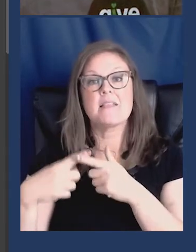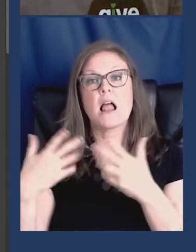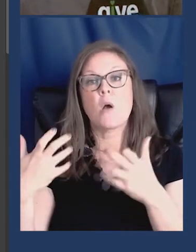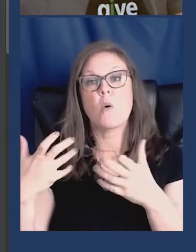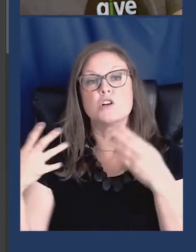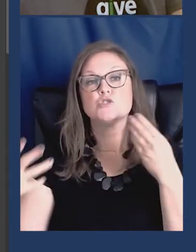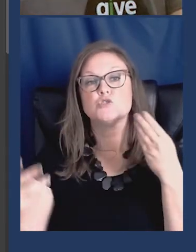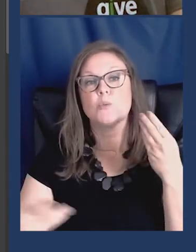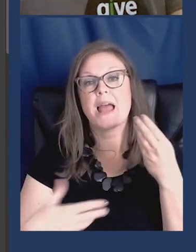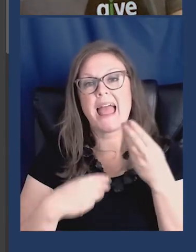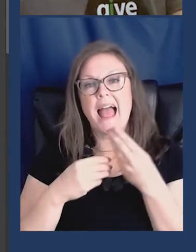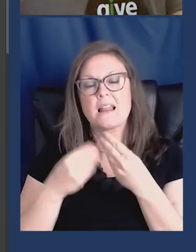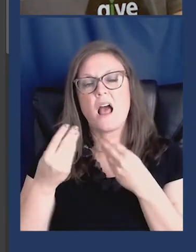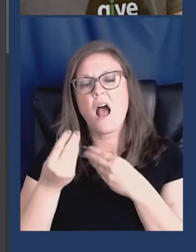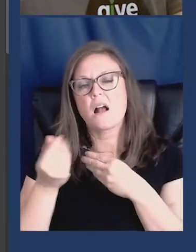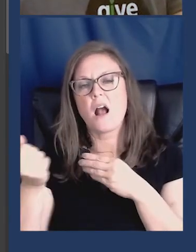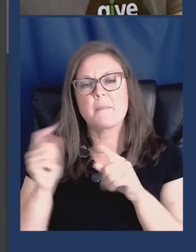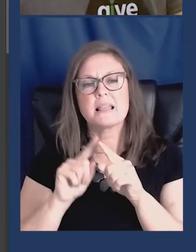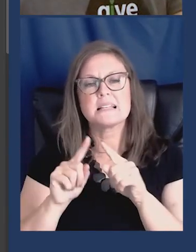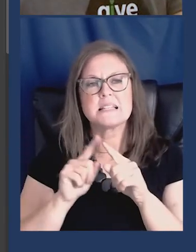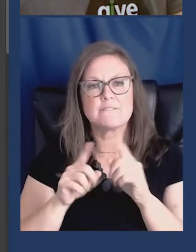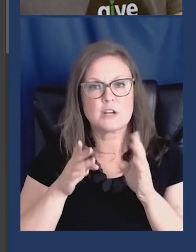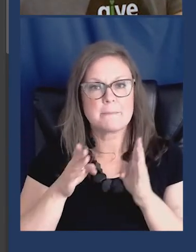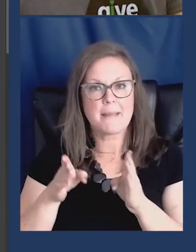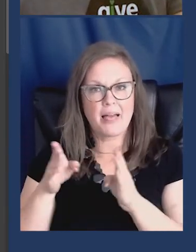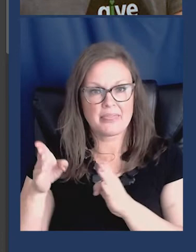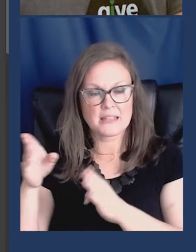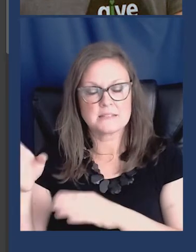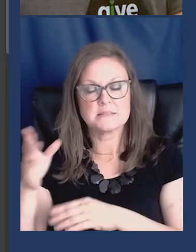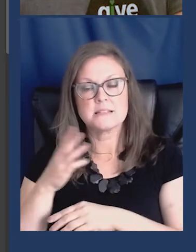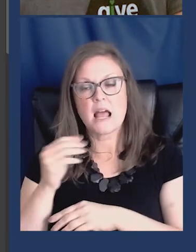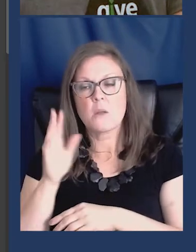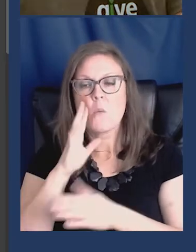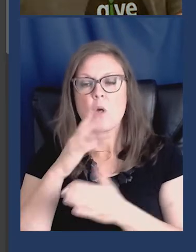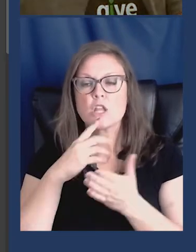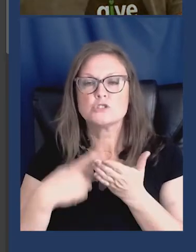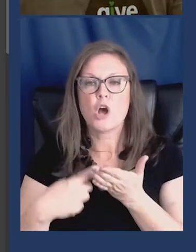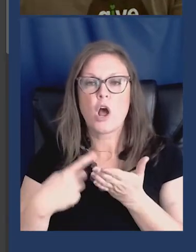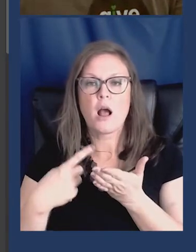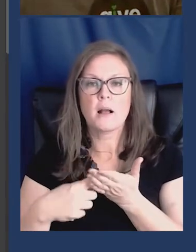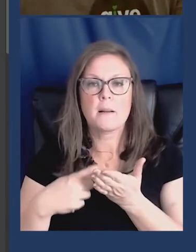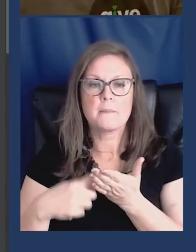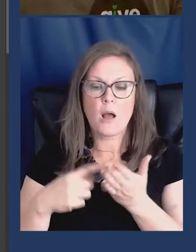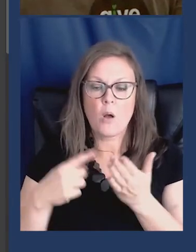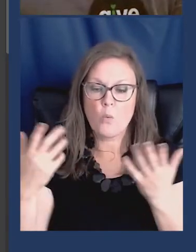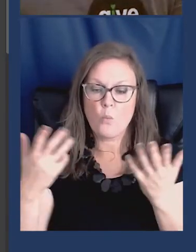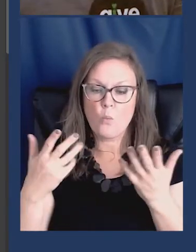a couple of methods and we'll talk about what these do.